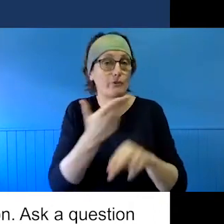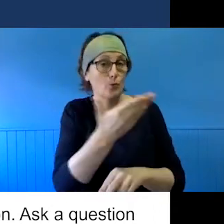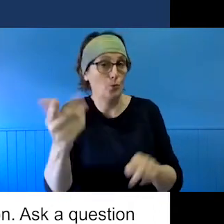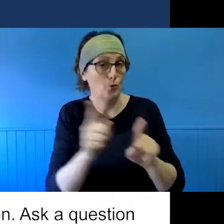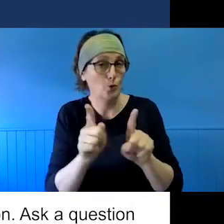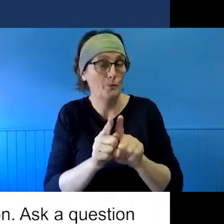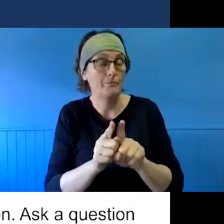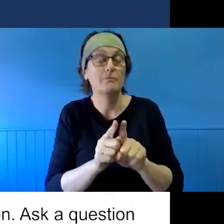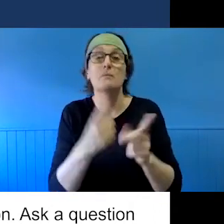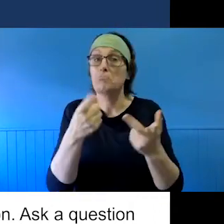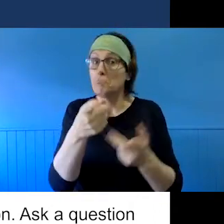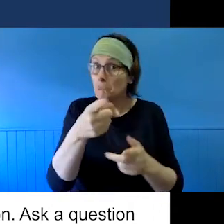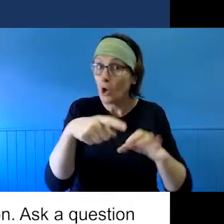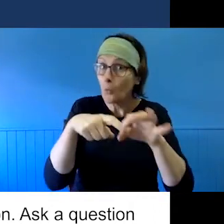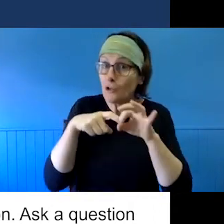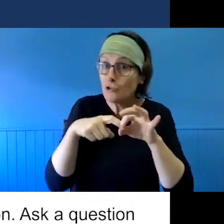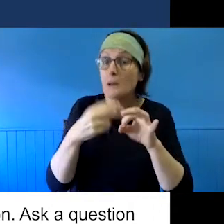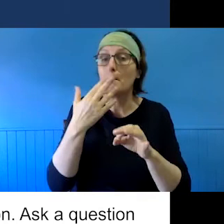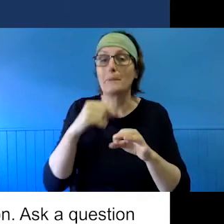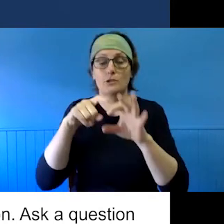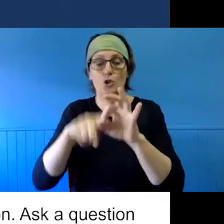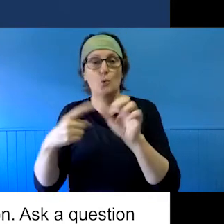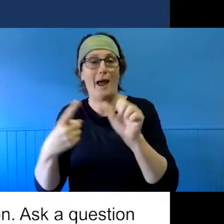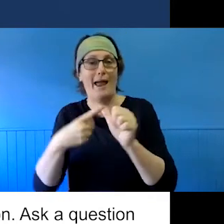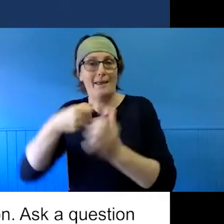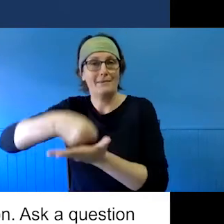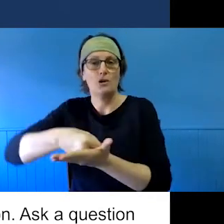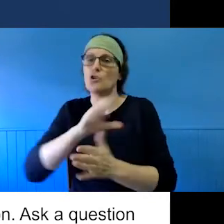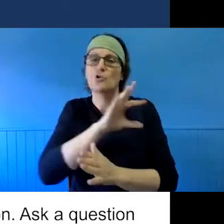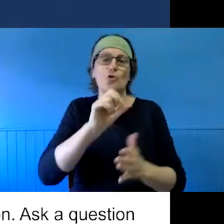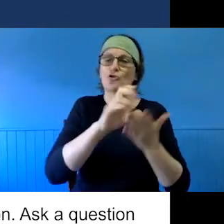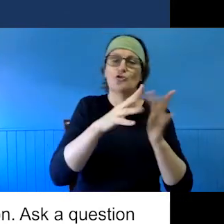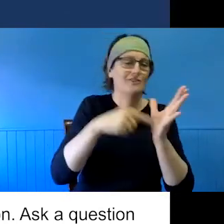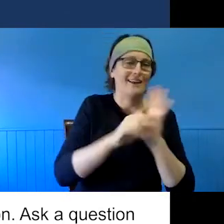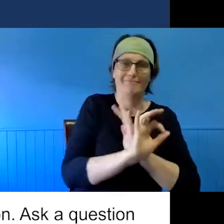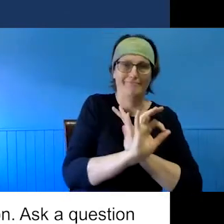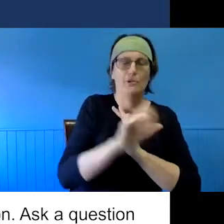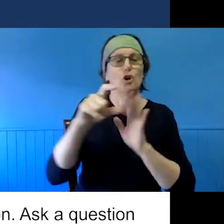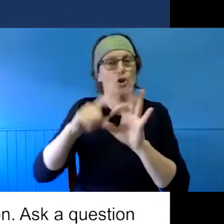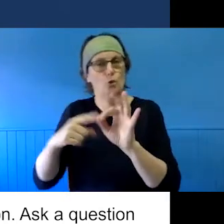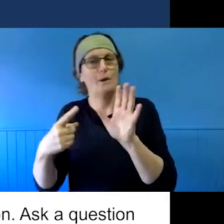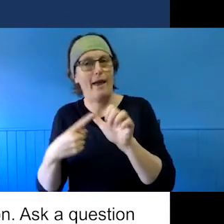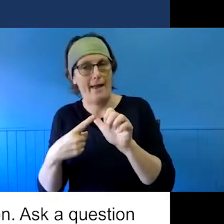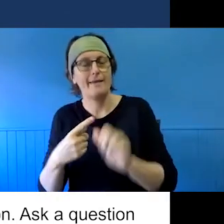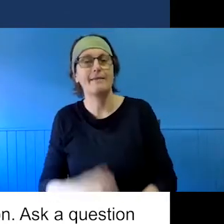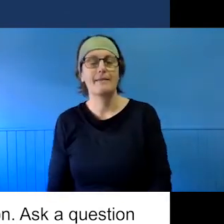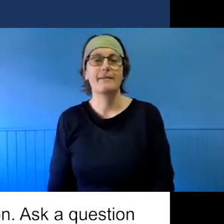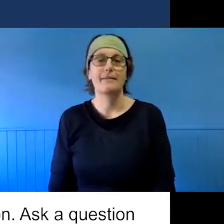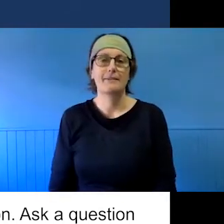If you have a question, please post it in the Q&A box so we don't lose it at the end of the chat.